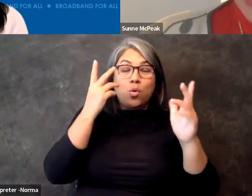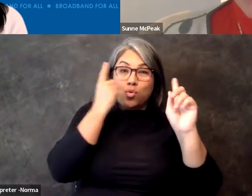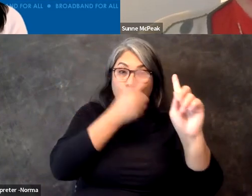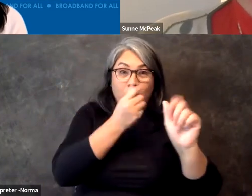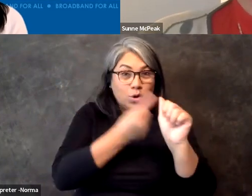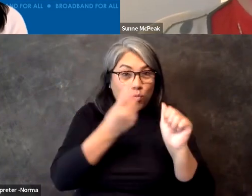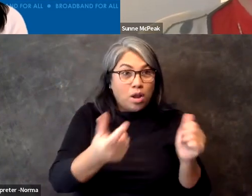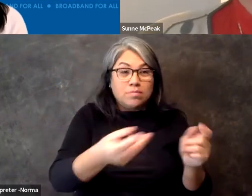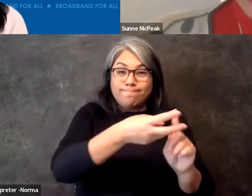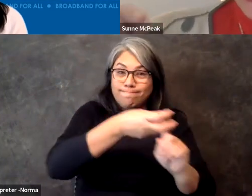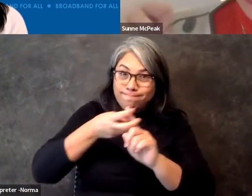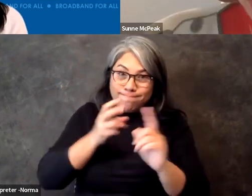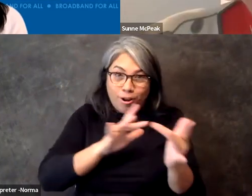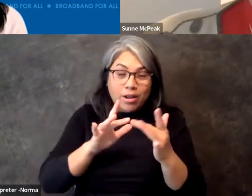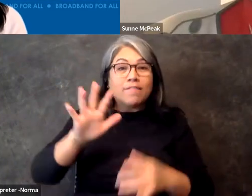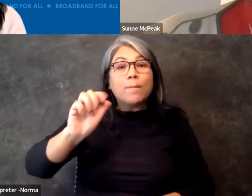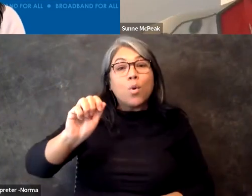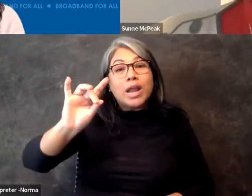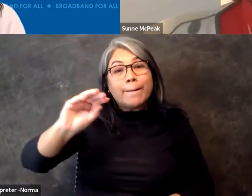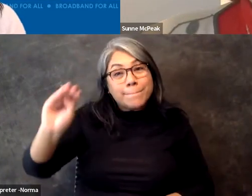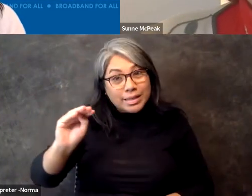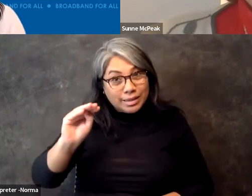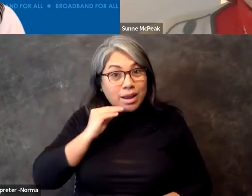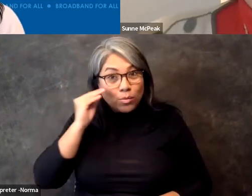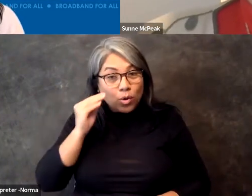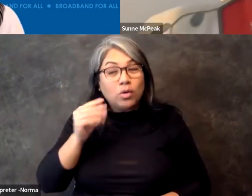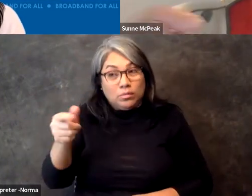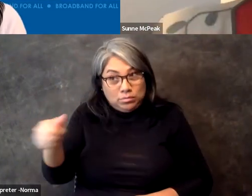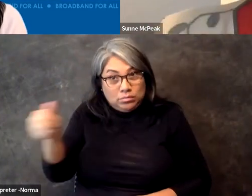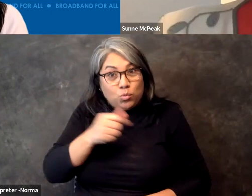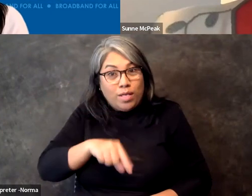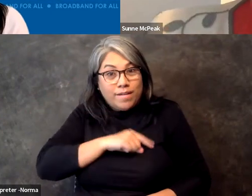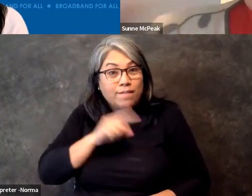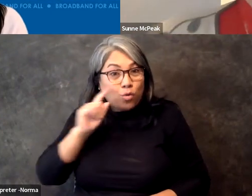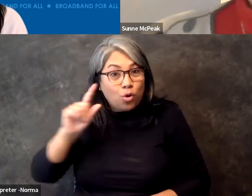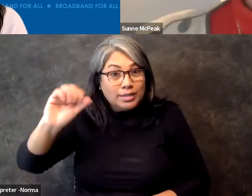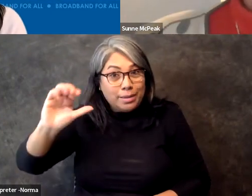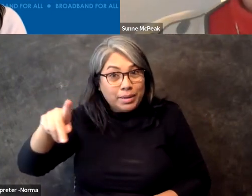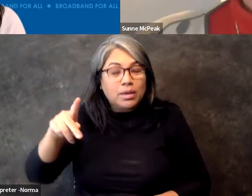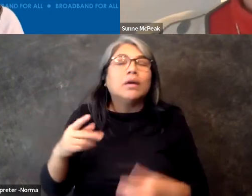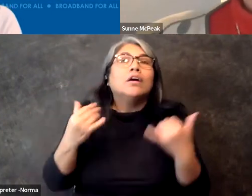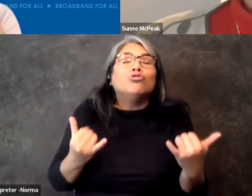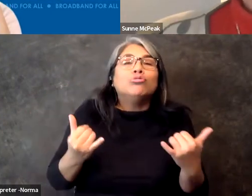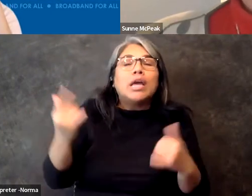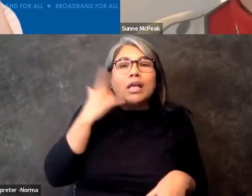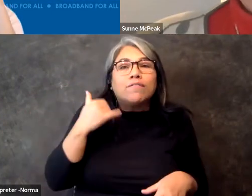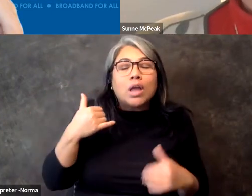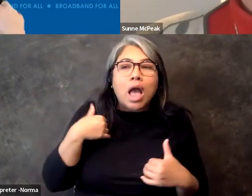5.8 million households who qualify for ACP. Today California has more households enrolled any other